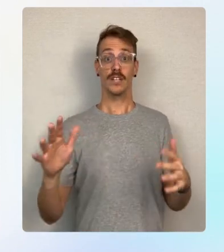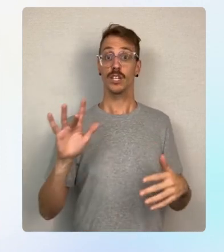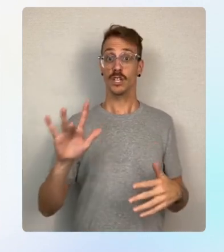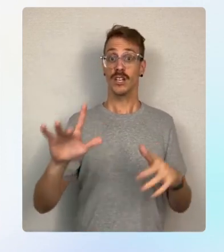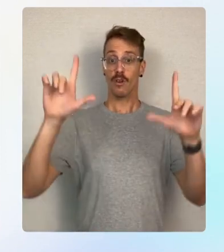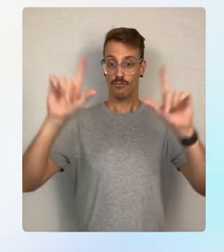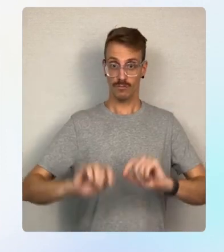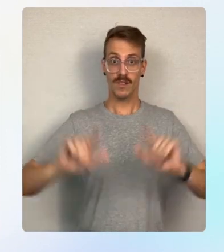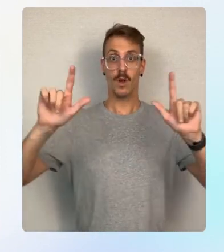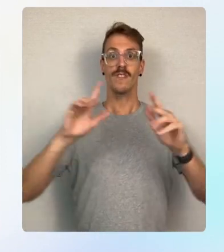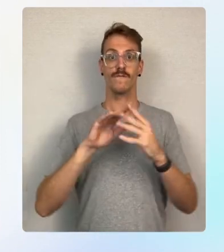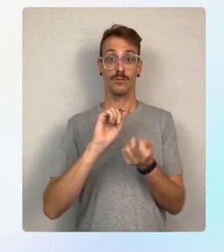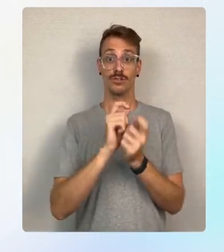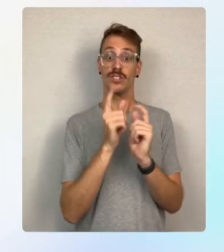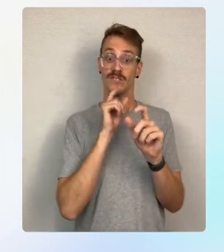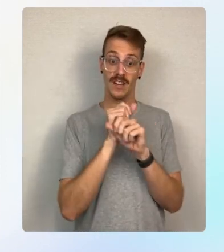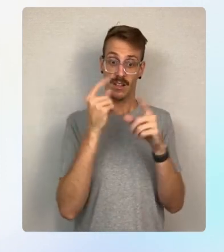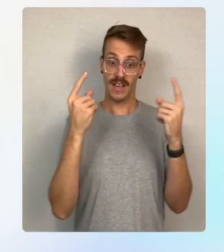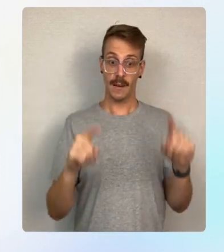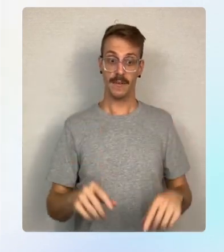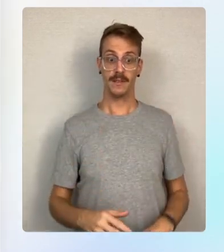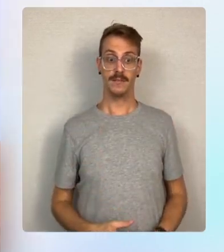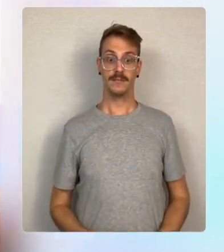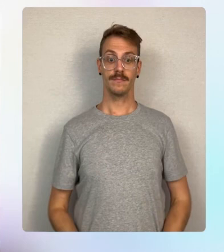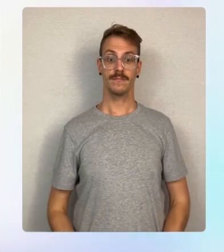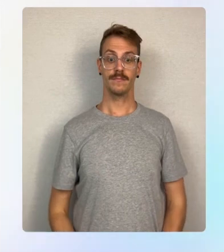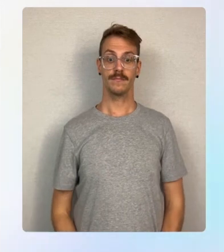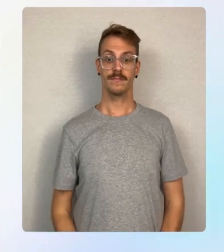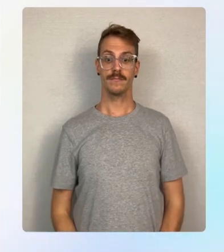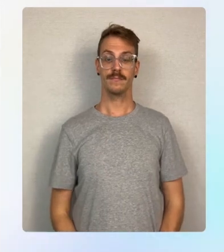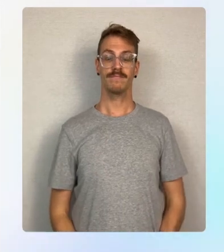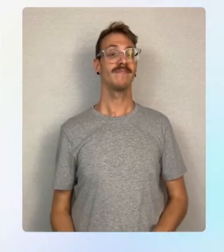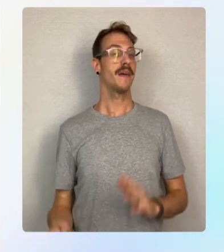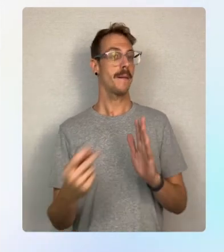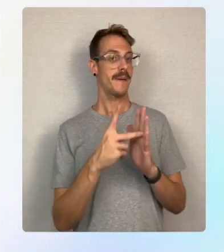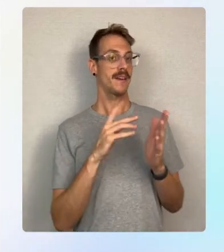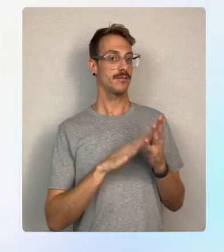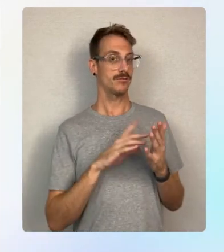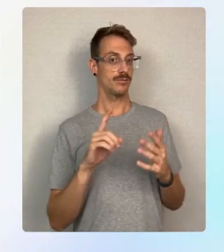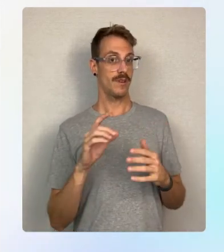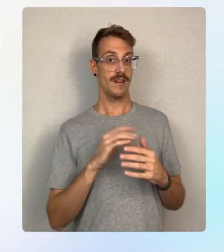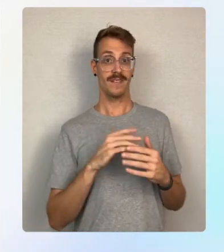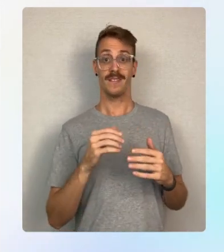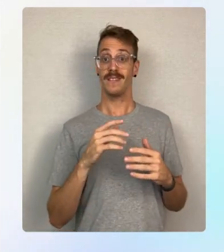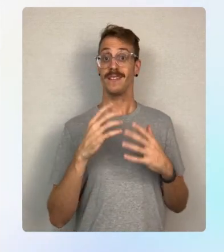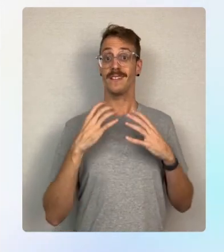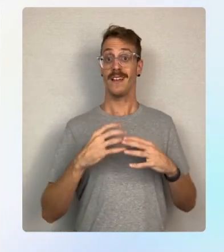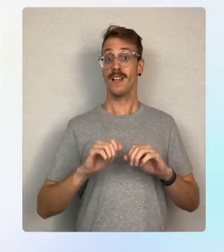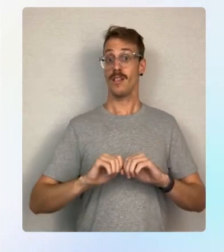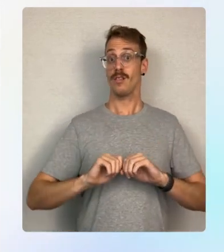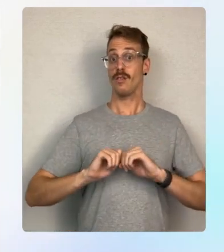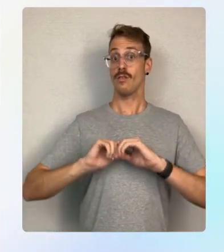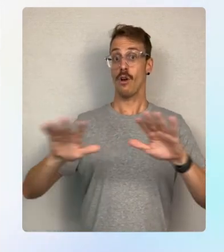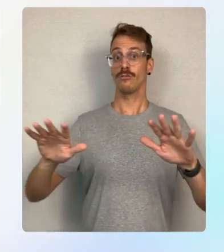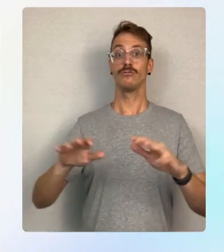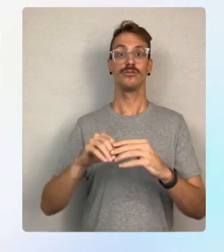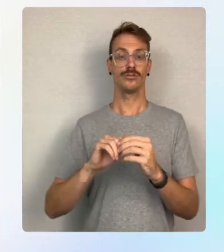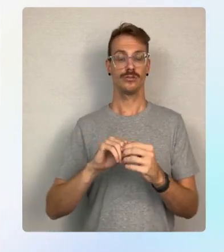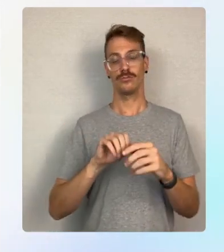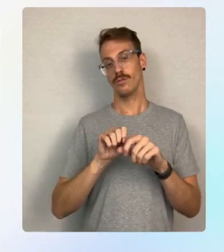then click on Relaunch for the change to take effect. Back to the RenderDoc client's Launch Application Panel,